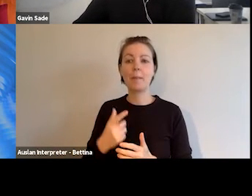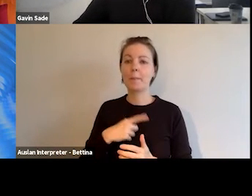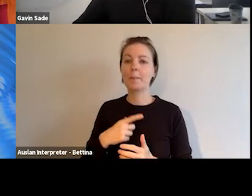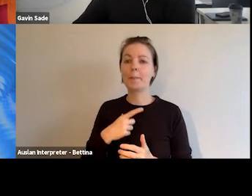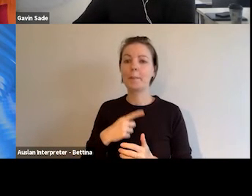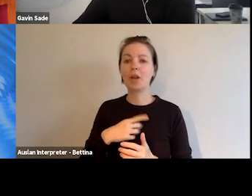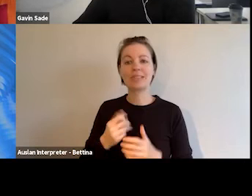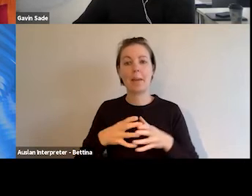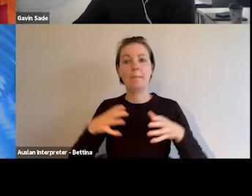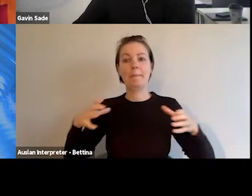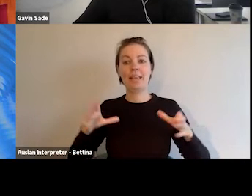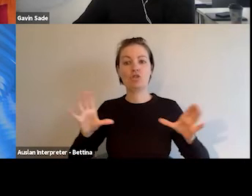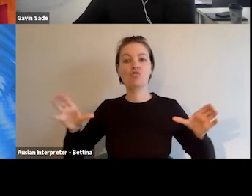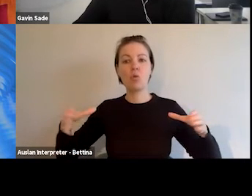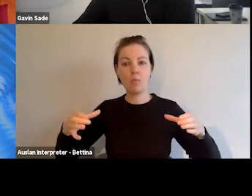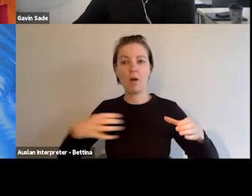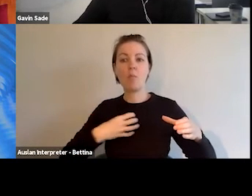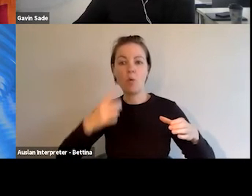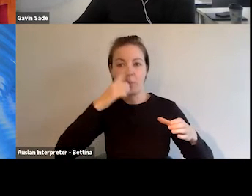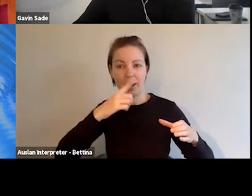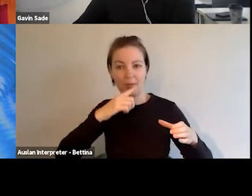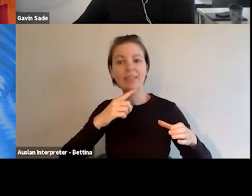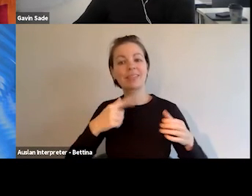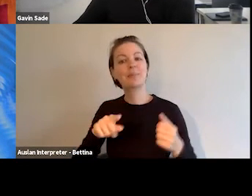But also the sense of structure in terms of production rules.